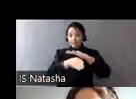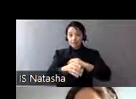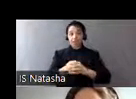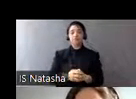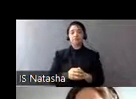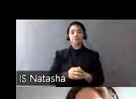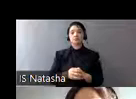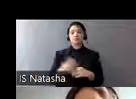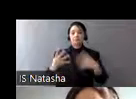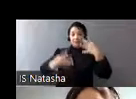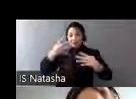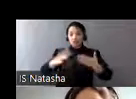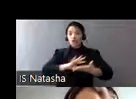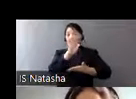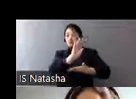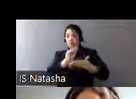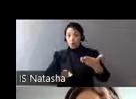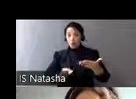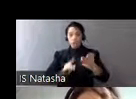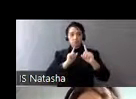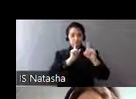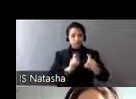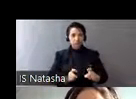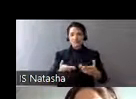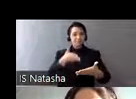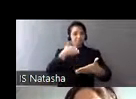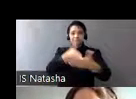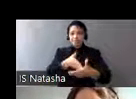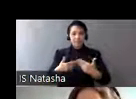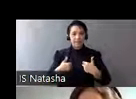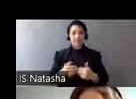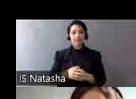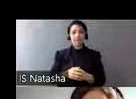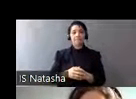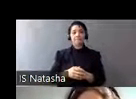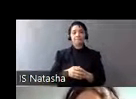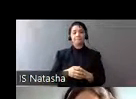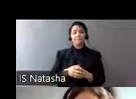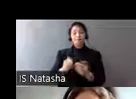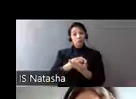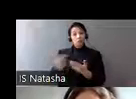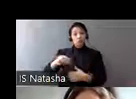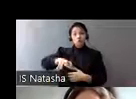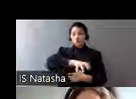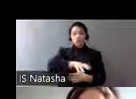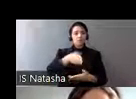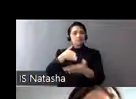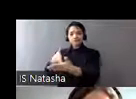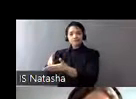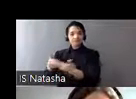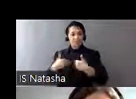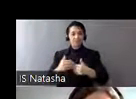Data reporting is not accessible.